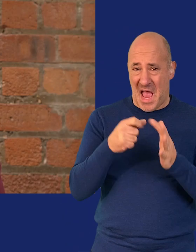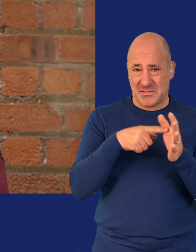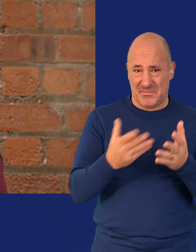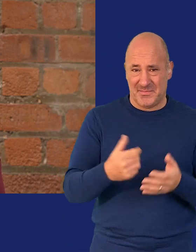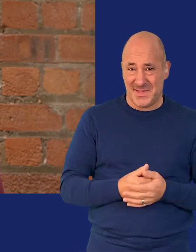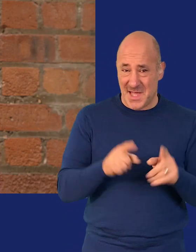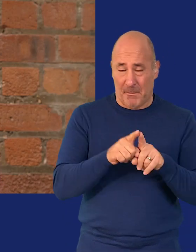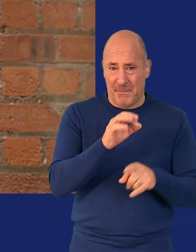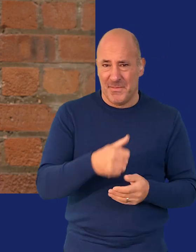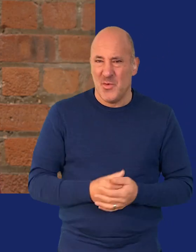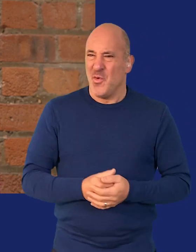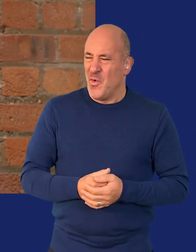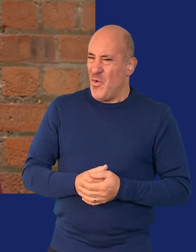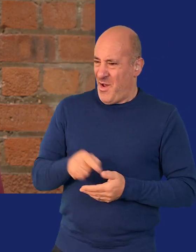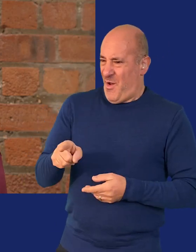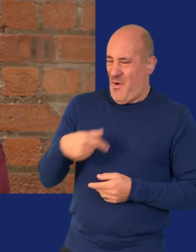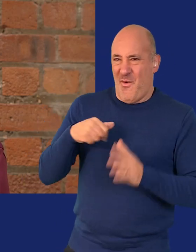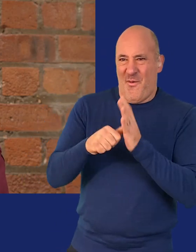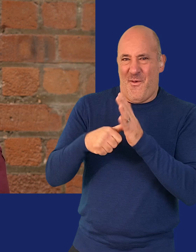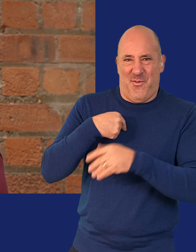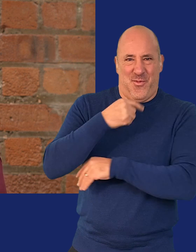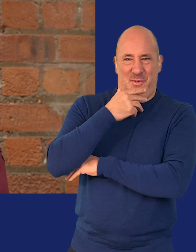Same question? Yeah, difficult one to follow.